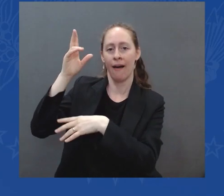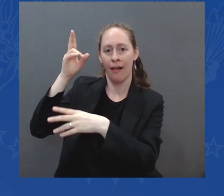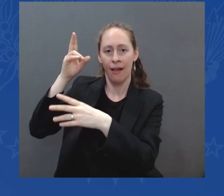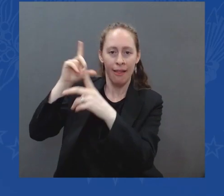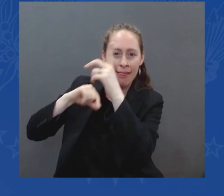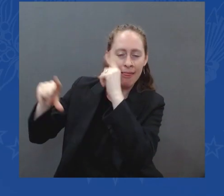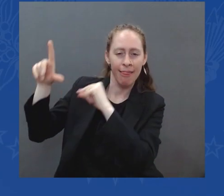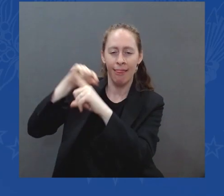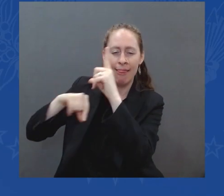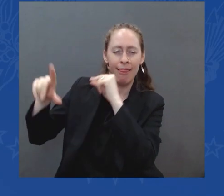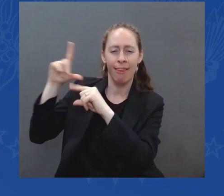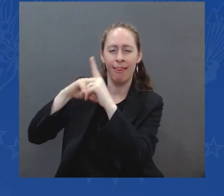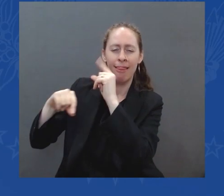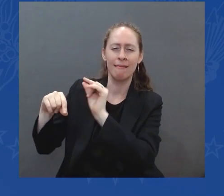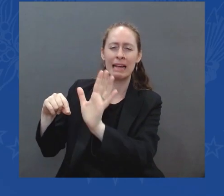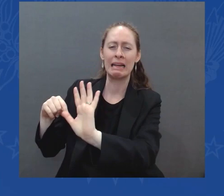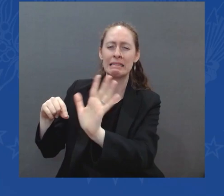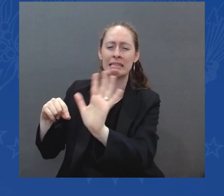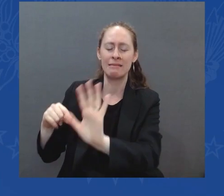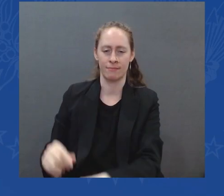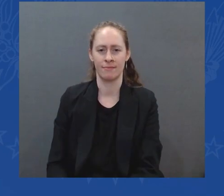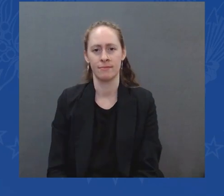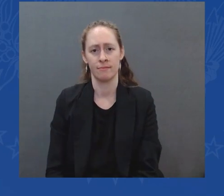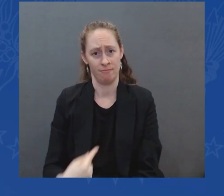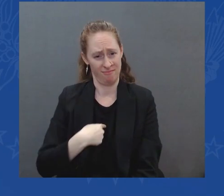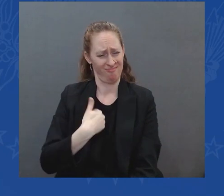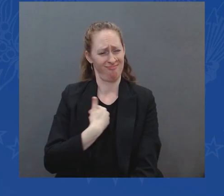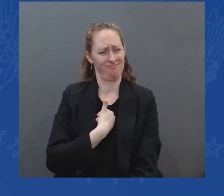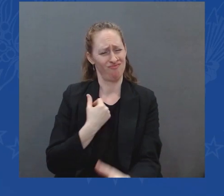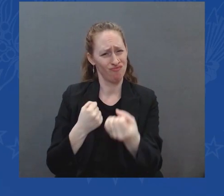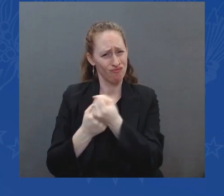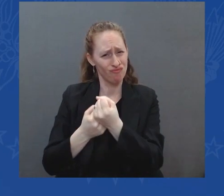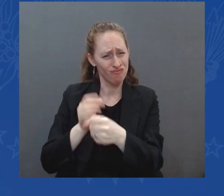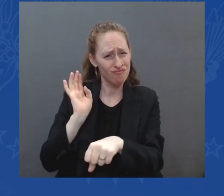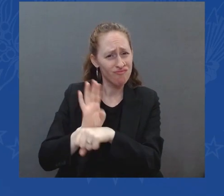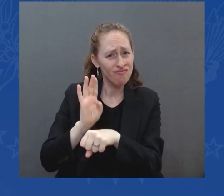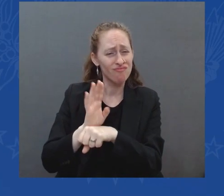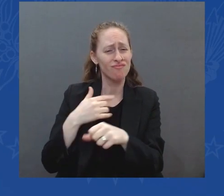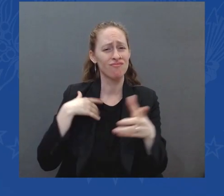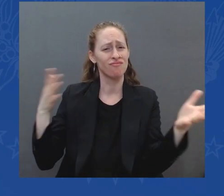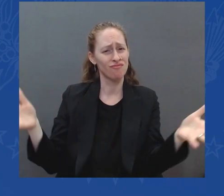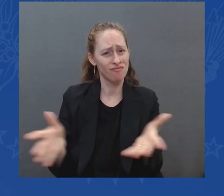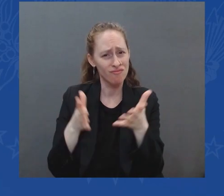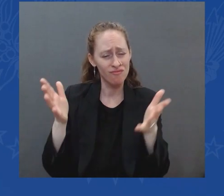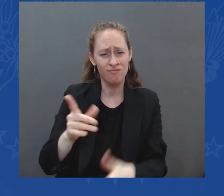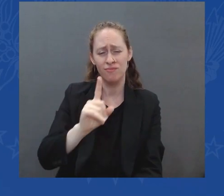to their customers, their communities, and their country. No American company should take advantage of a pandemic